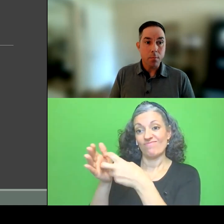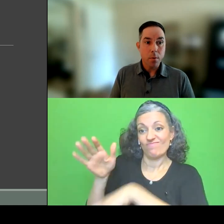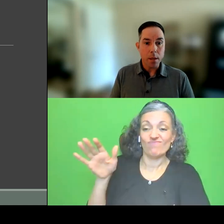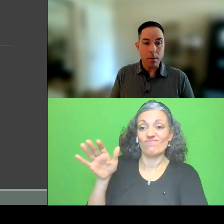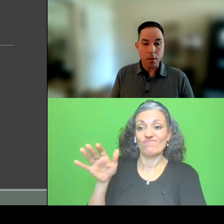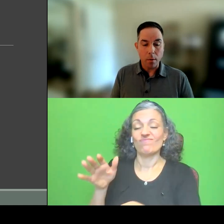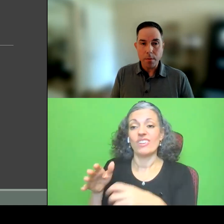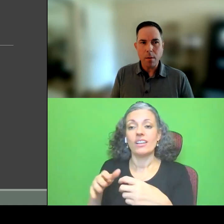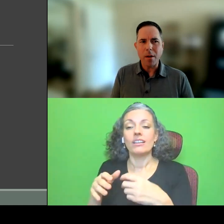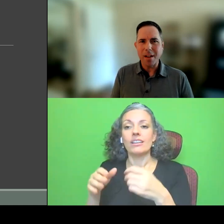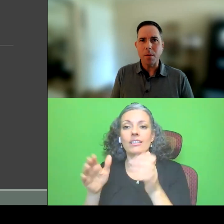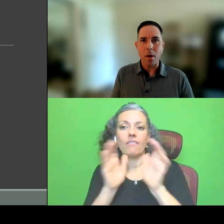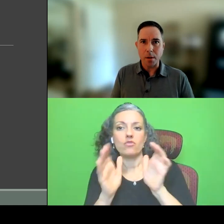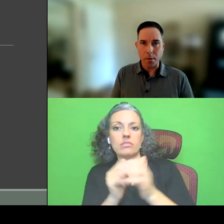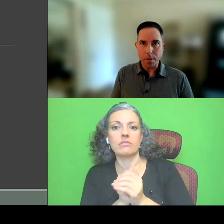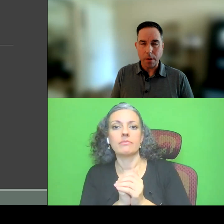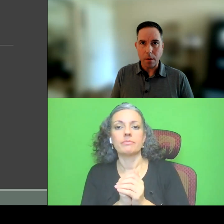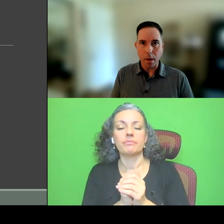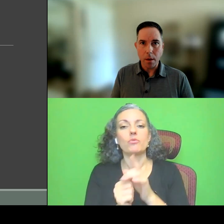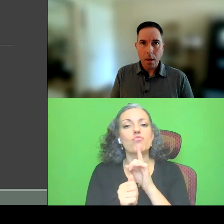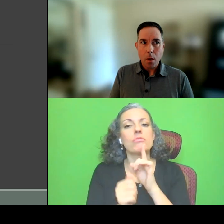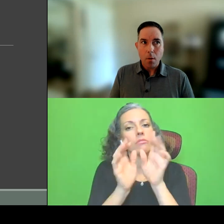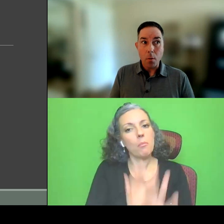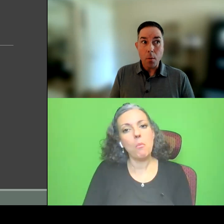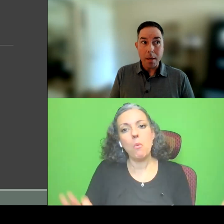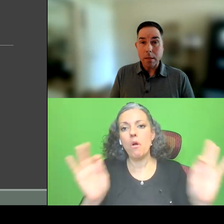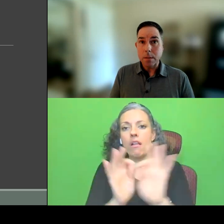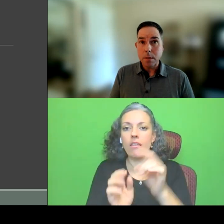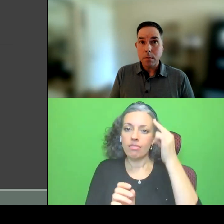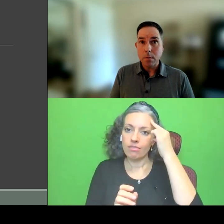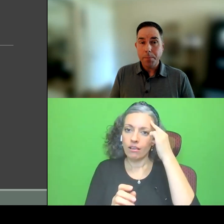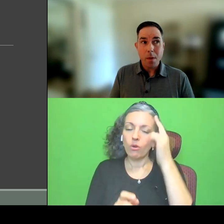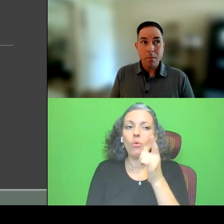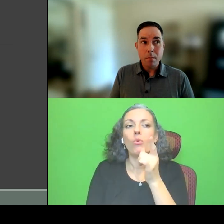It's really critical when you think about any product owner, to think about who is